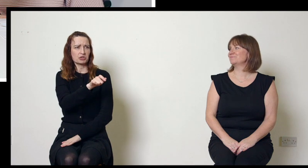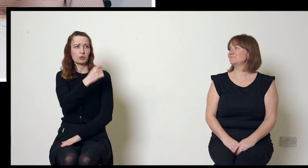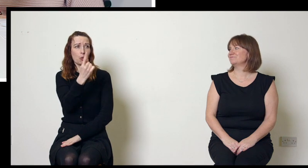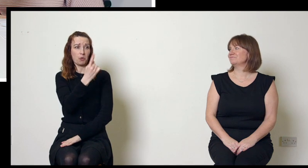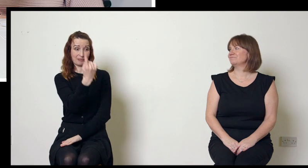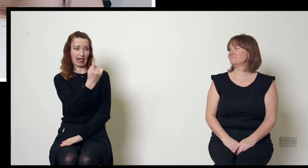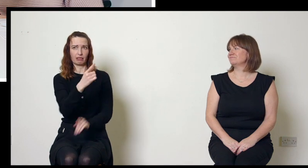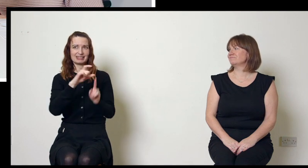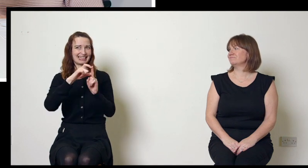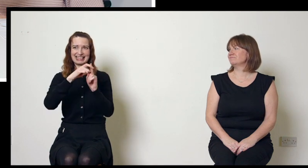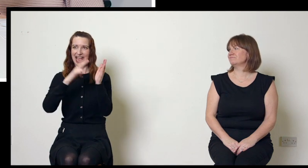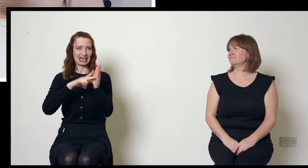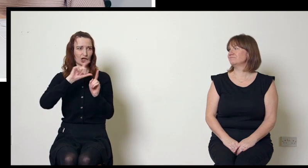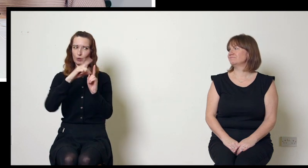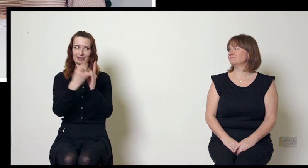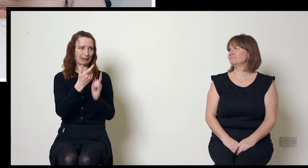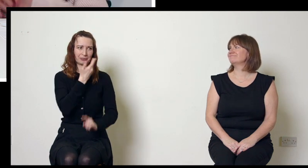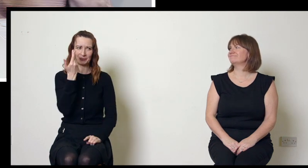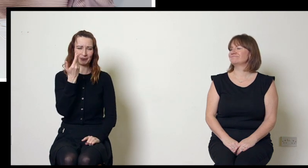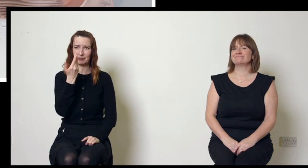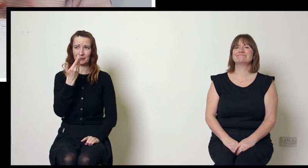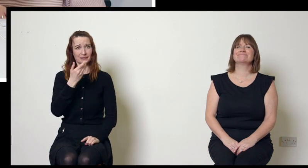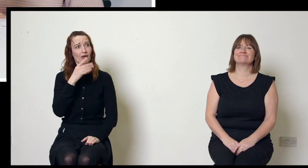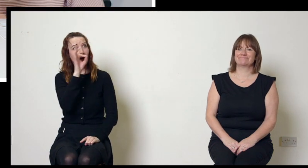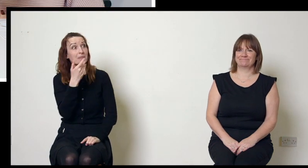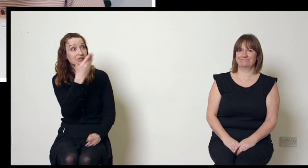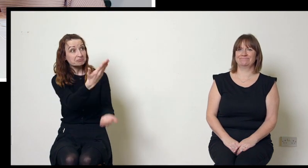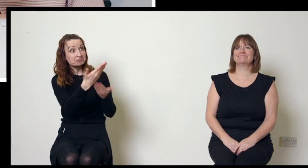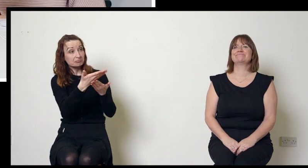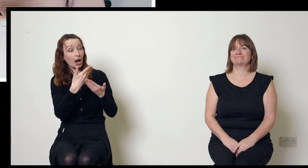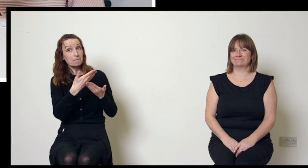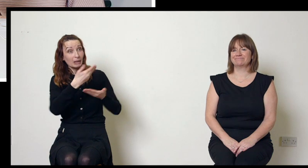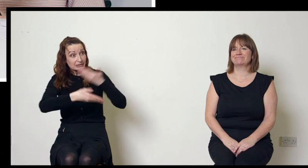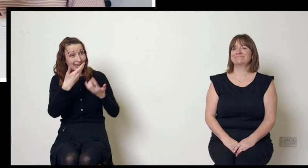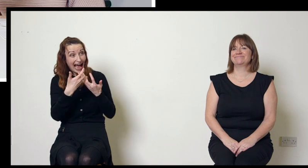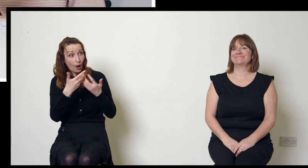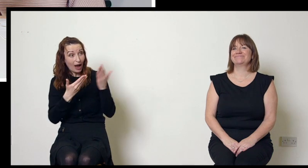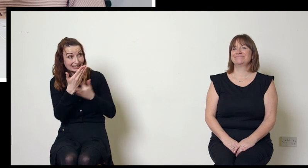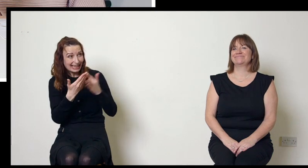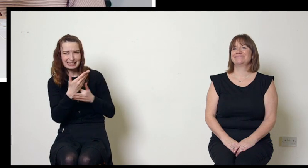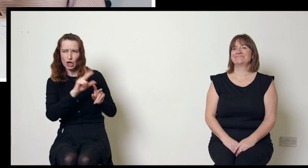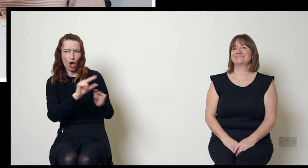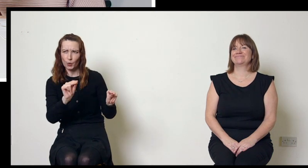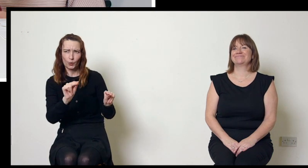to come in to your organisation and say, Right, tell us how to make ourselves accessible. Yeah. Absolutely.